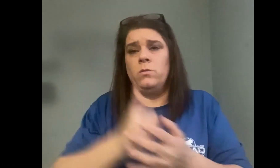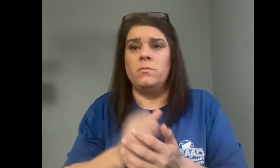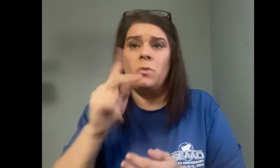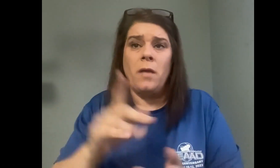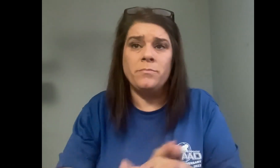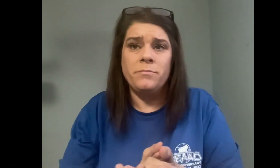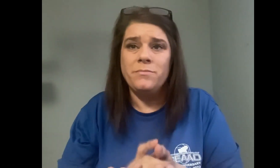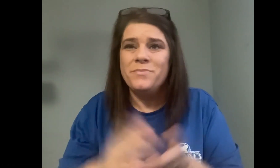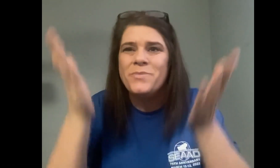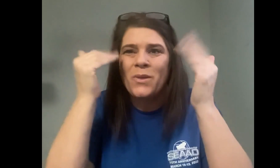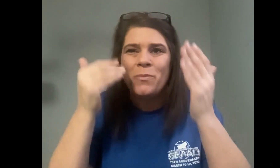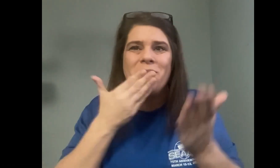I hope you have a good night.